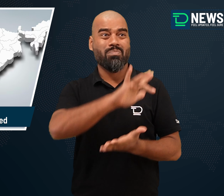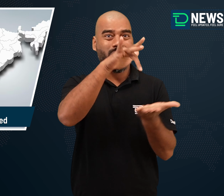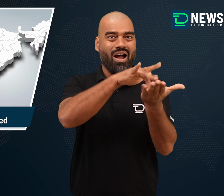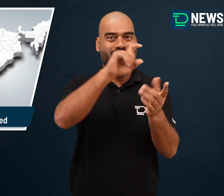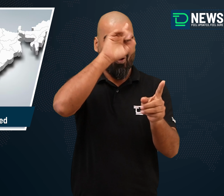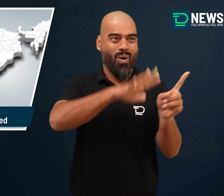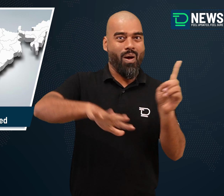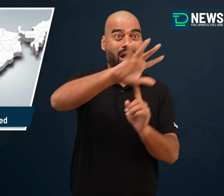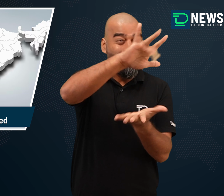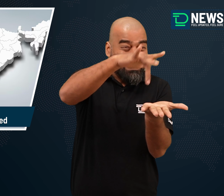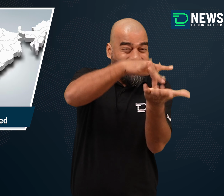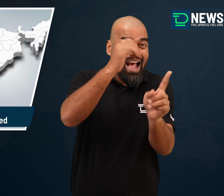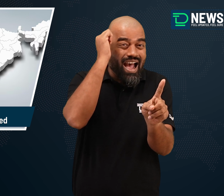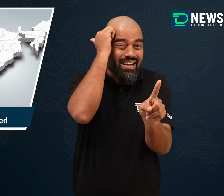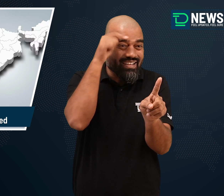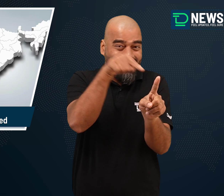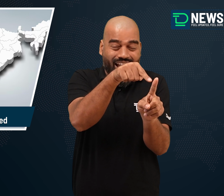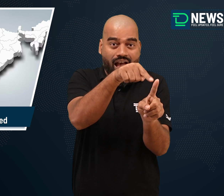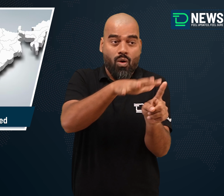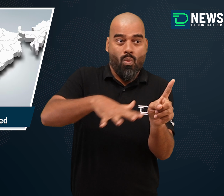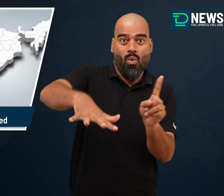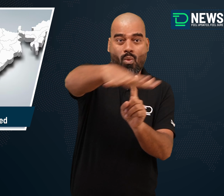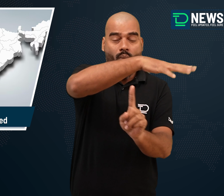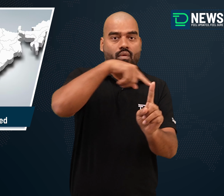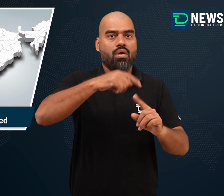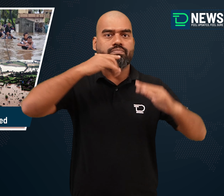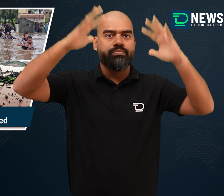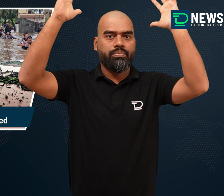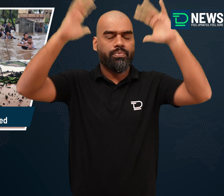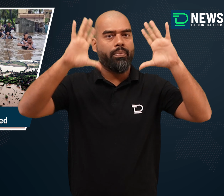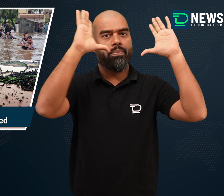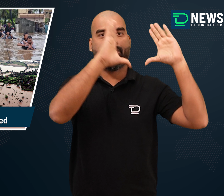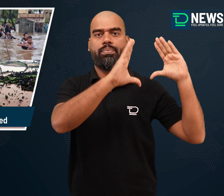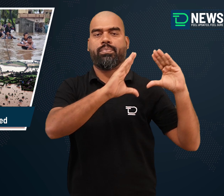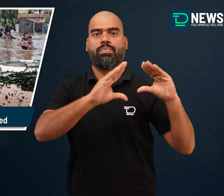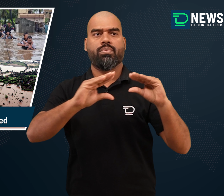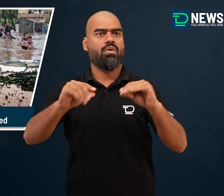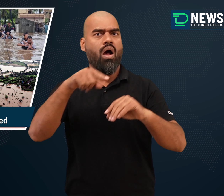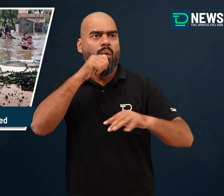Although the rain has stopped in Vadodara,